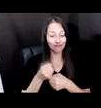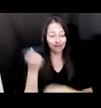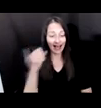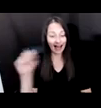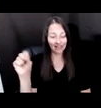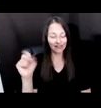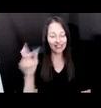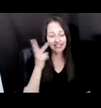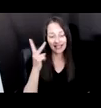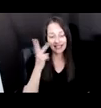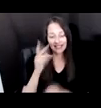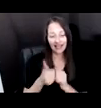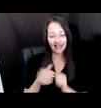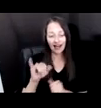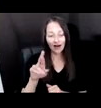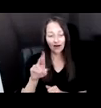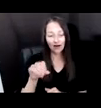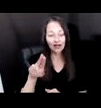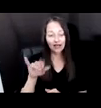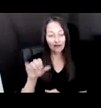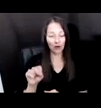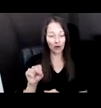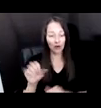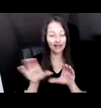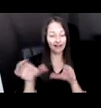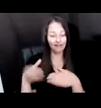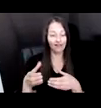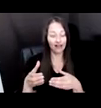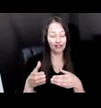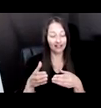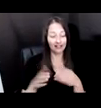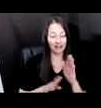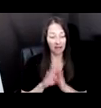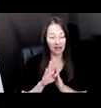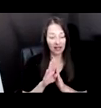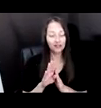WE SAID THAT ANYTHING THAT I'M DOING NOW IS THE RESULT OF SEVEN GENERATIONS BEHIND ME. ANYTHING